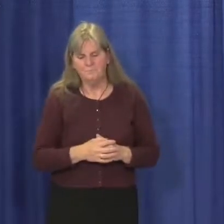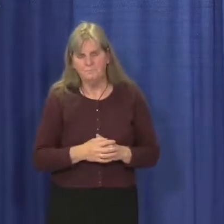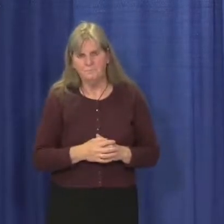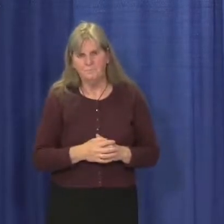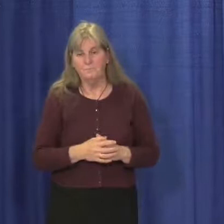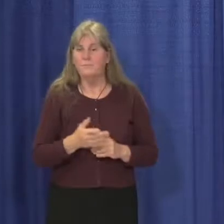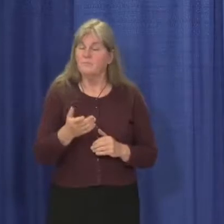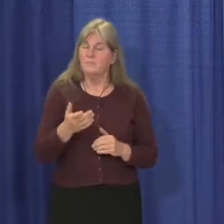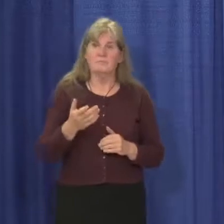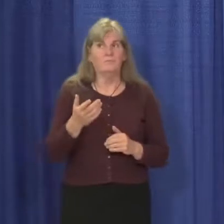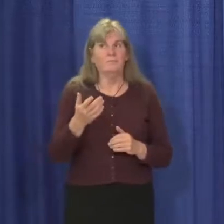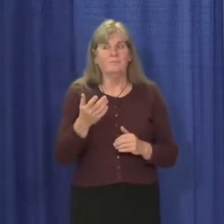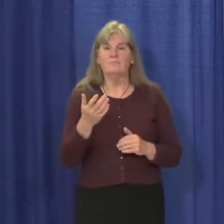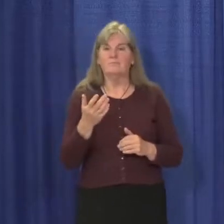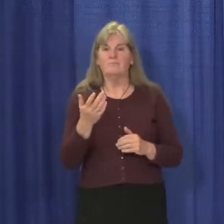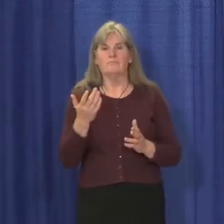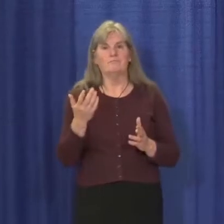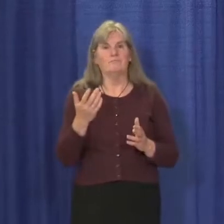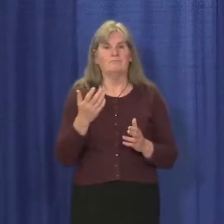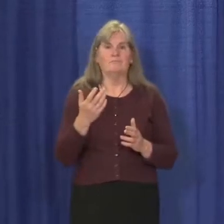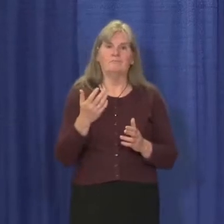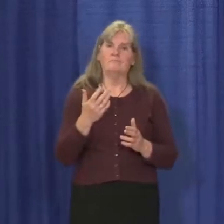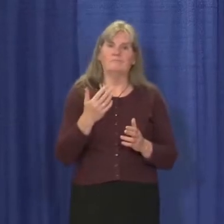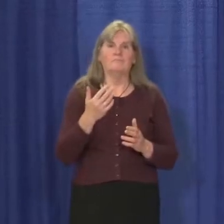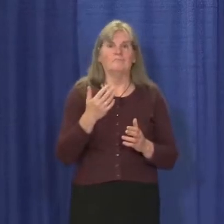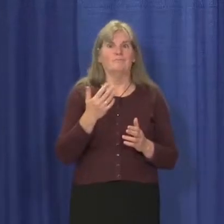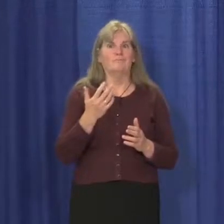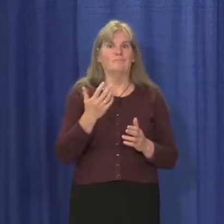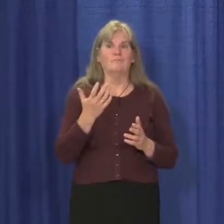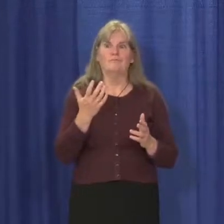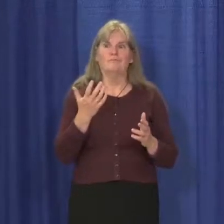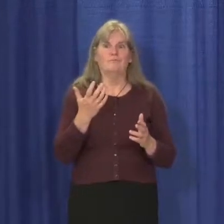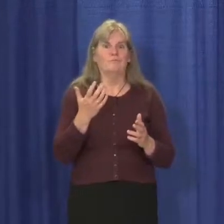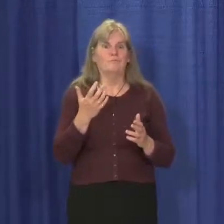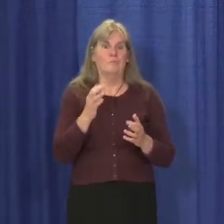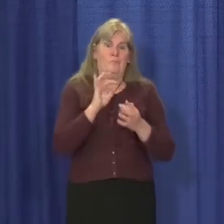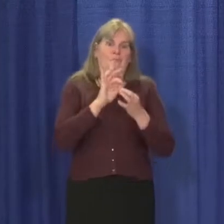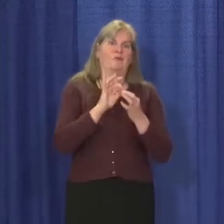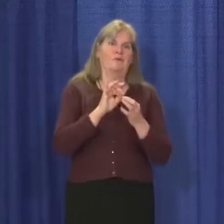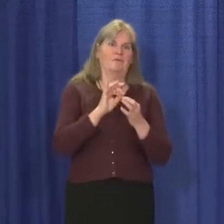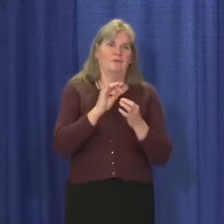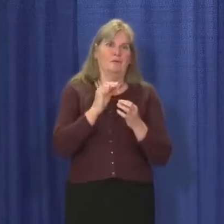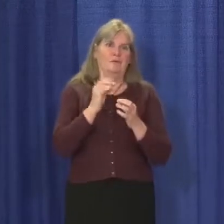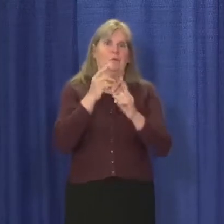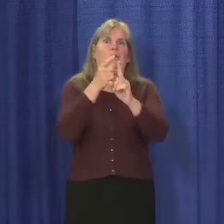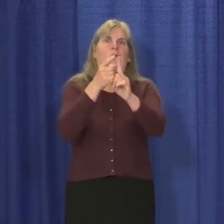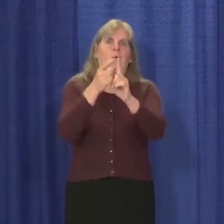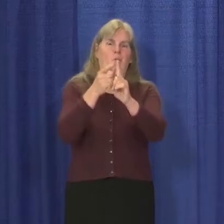The ideal is that it's not just 95 percent but it's a uniform